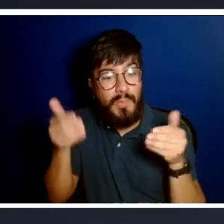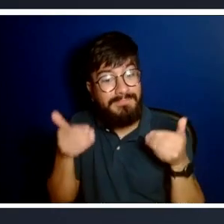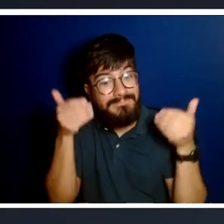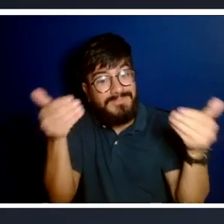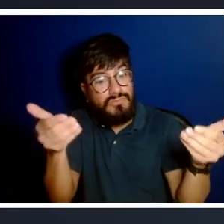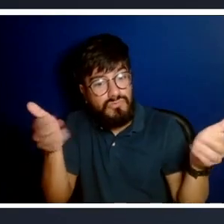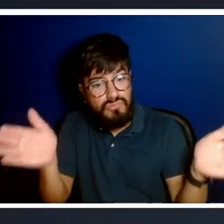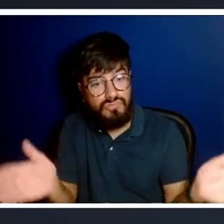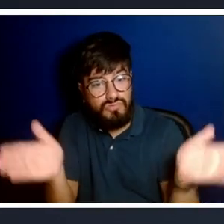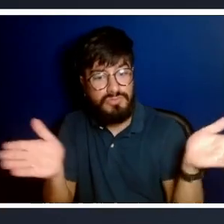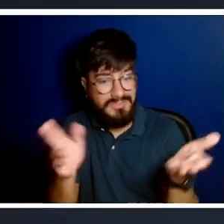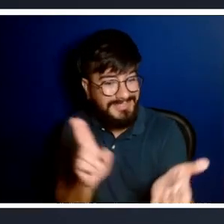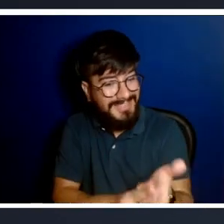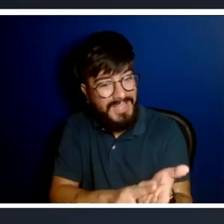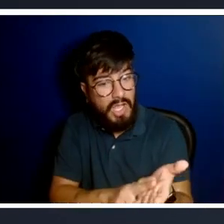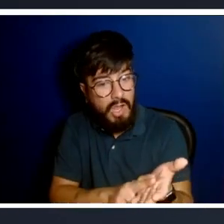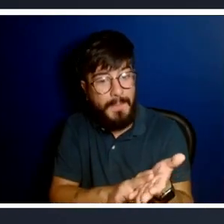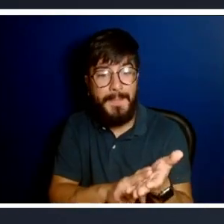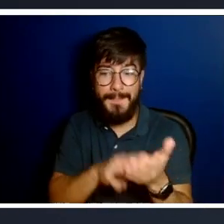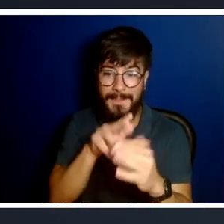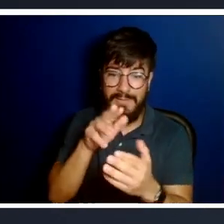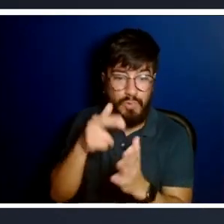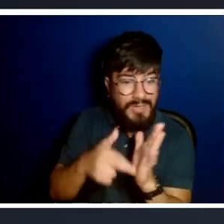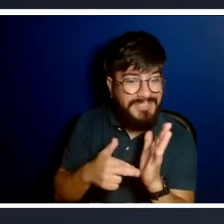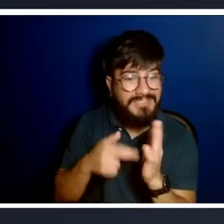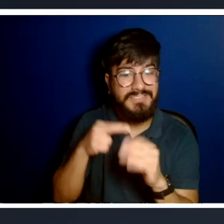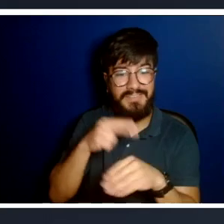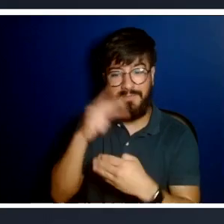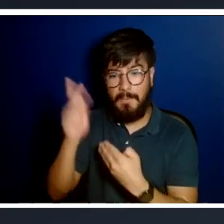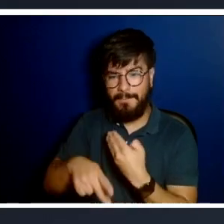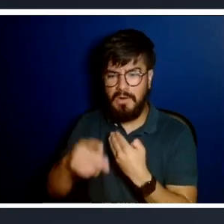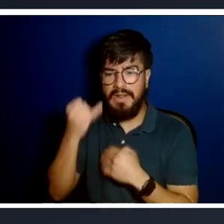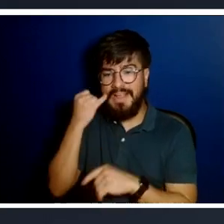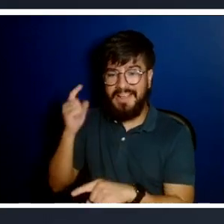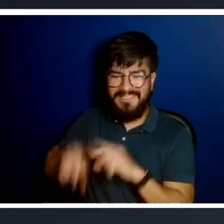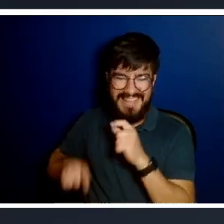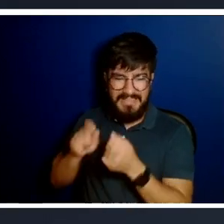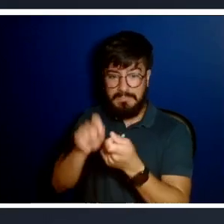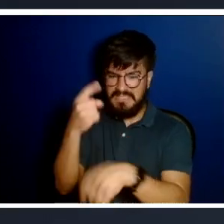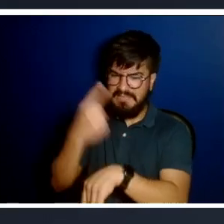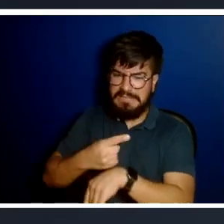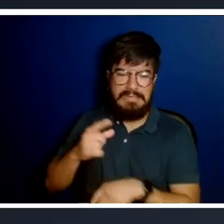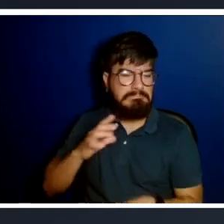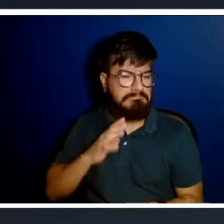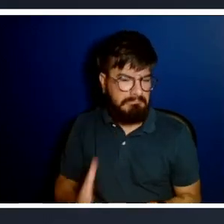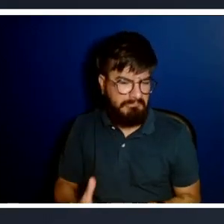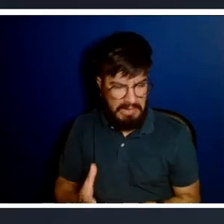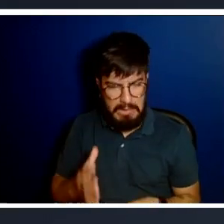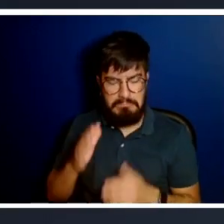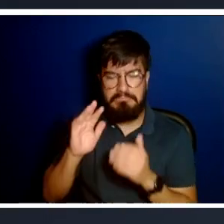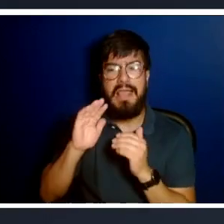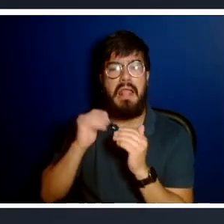can't join that day, that will allow you to get the e-mail right away of the program recording.